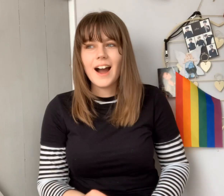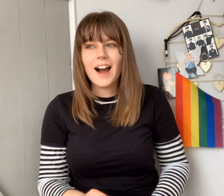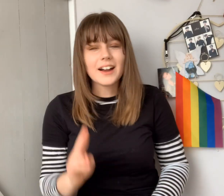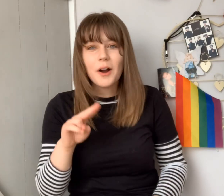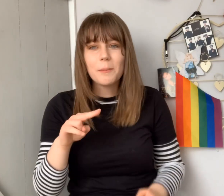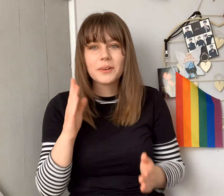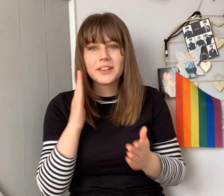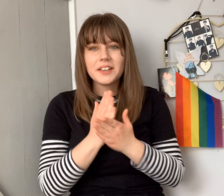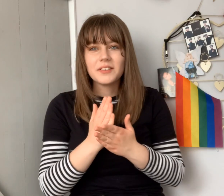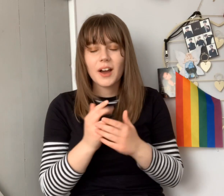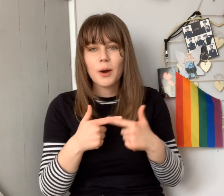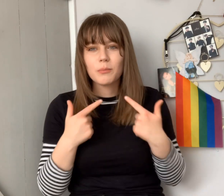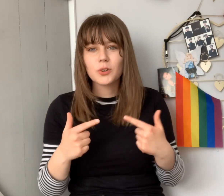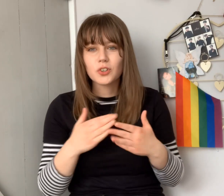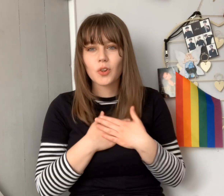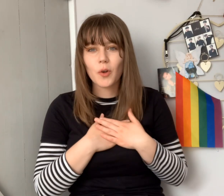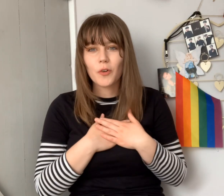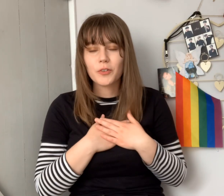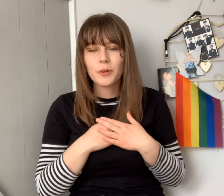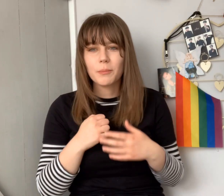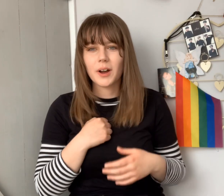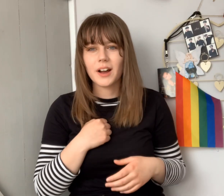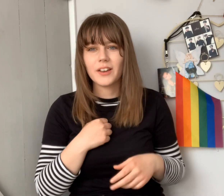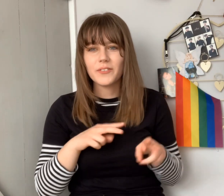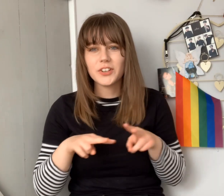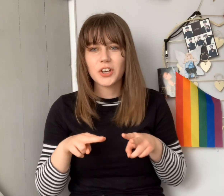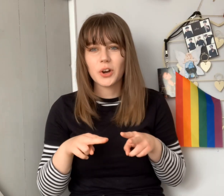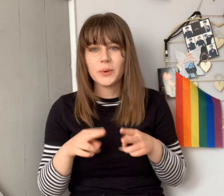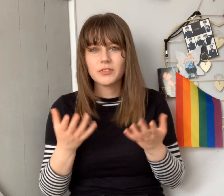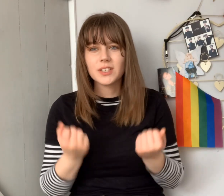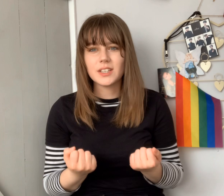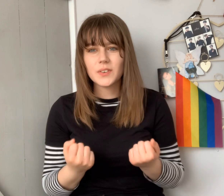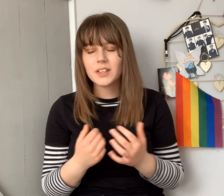I Can't believe how much love my video is recieiving